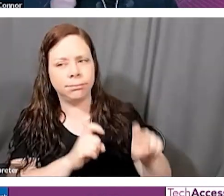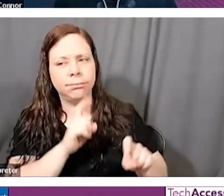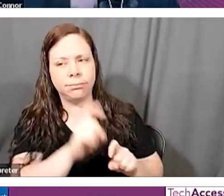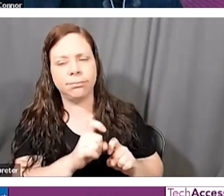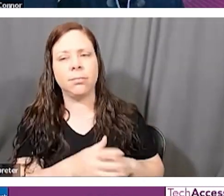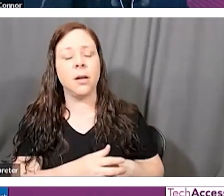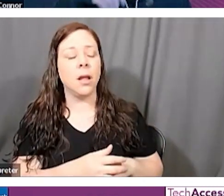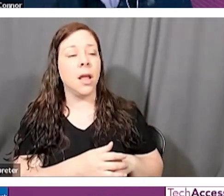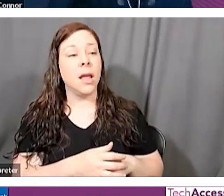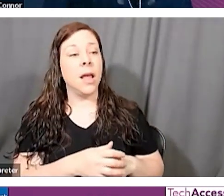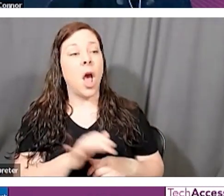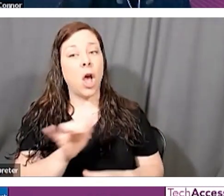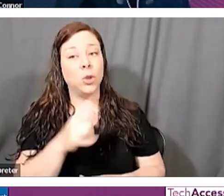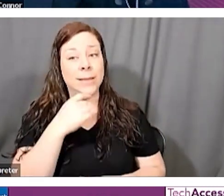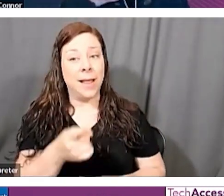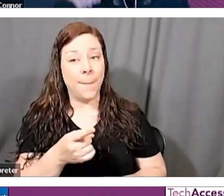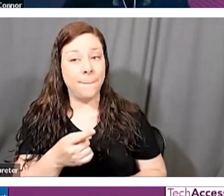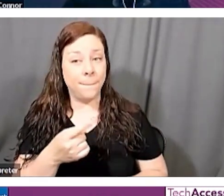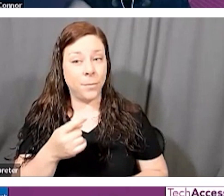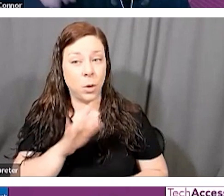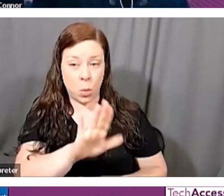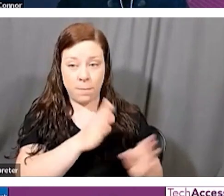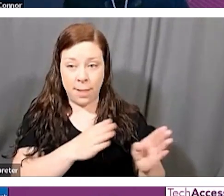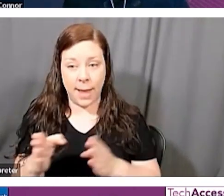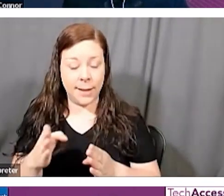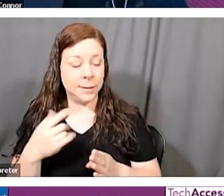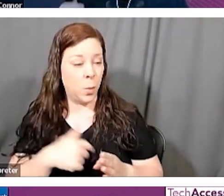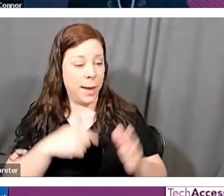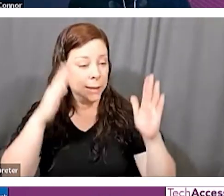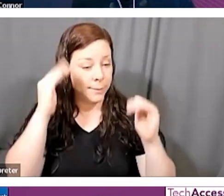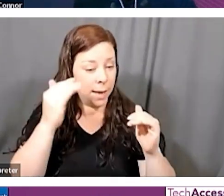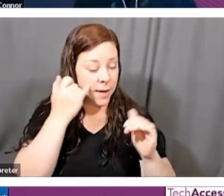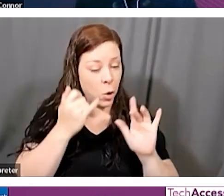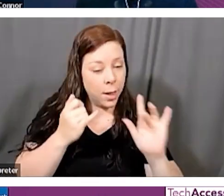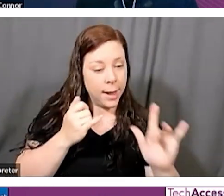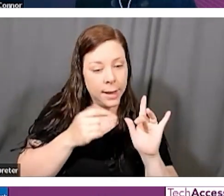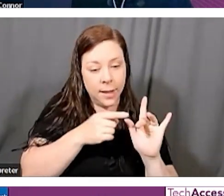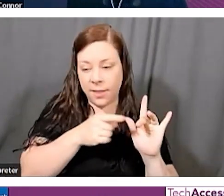on this button, you get a pop-up and in the pop-up it tells you these things and you have these choices, would that make sense to you?